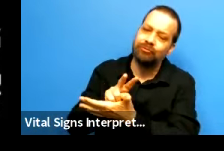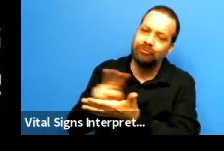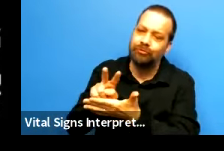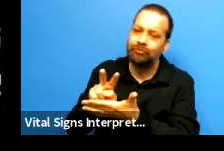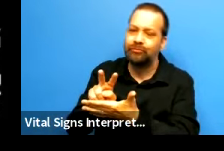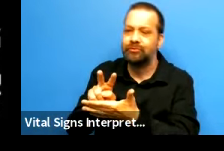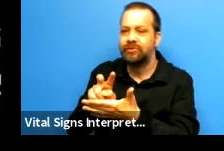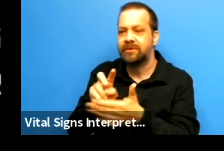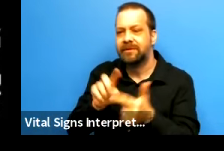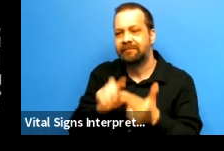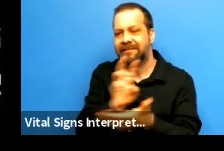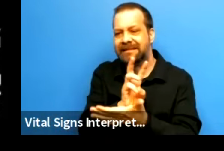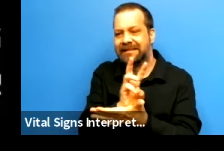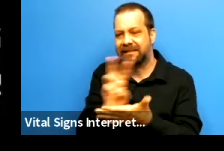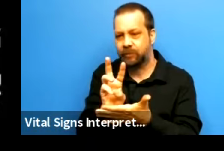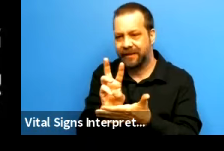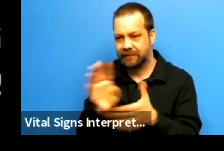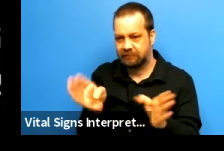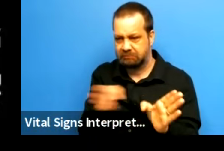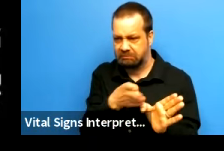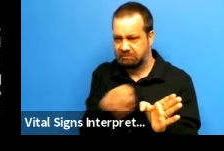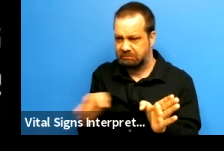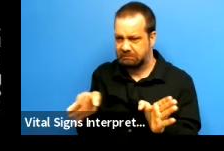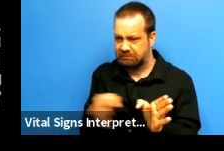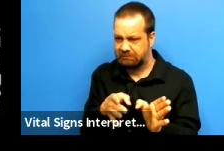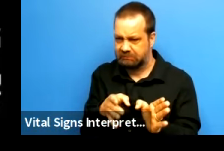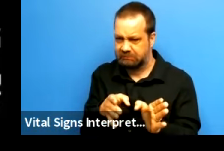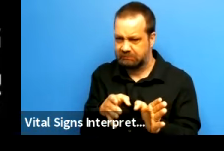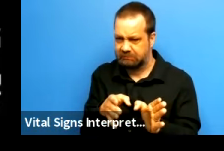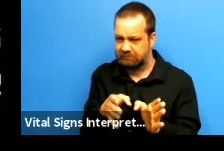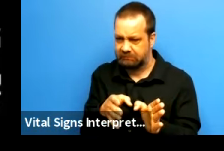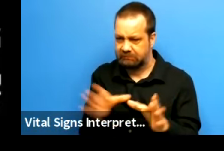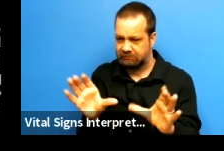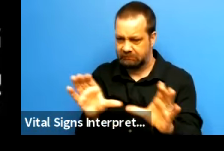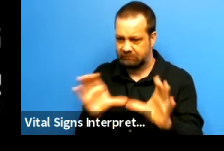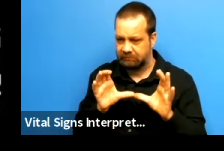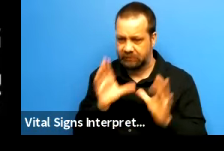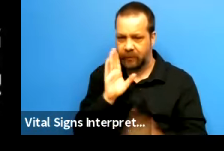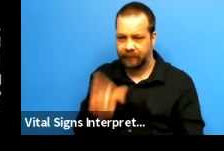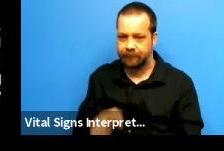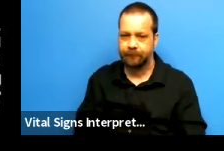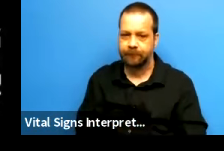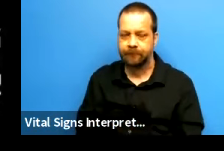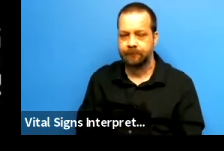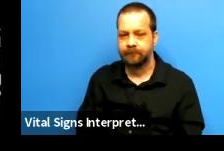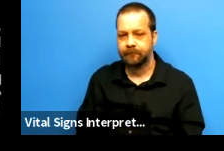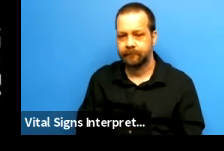Always reach out if you have questions or need more information. I will pass it back to Carolyn.